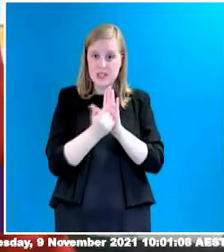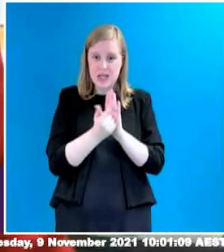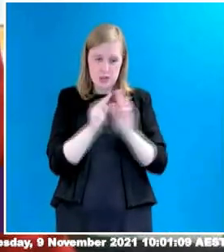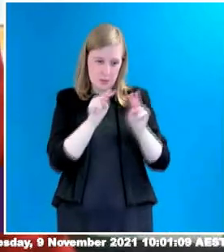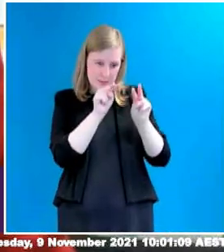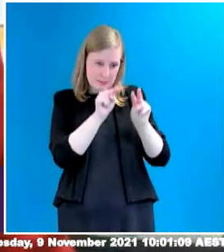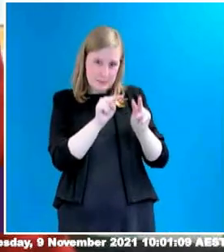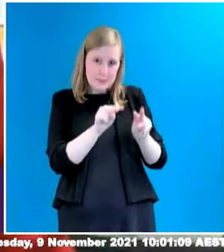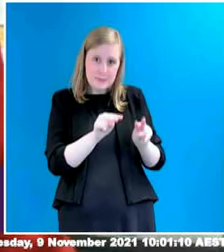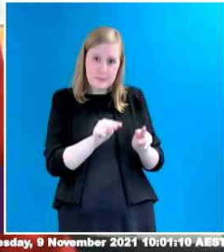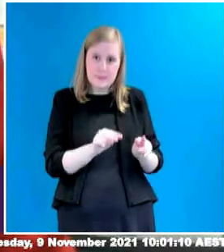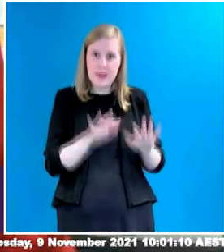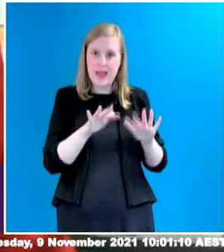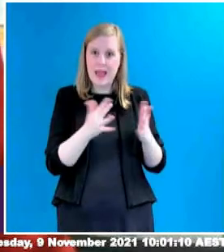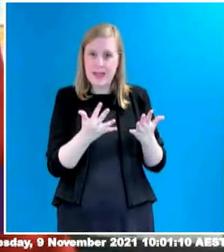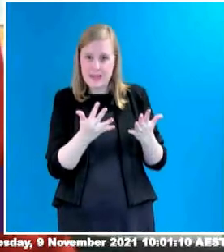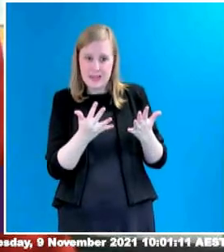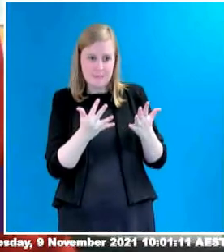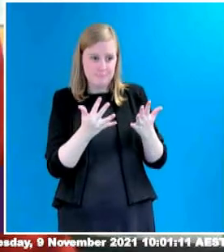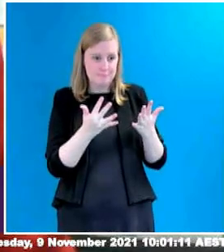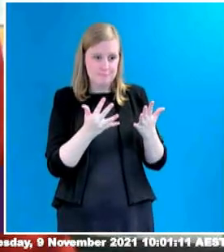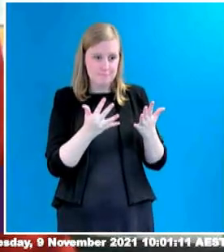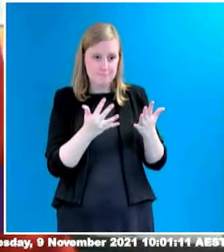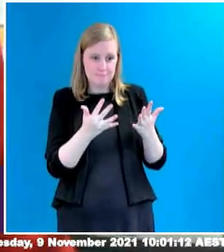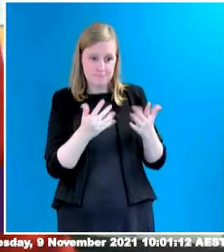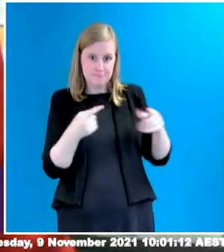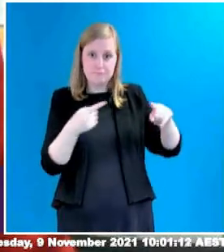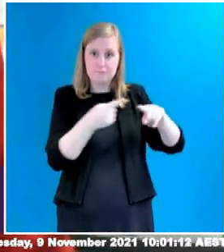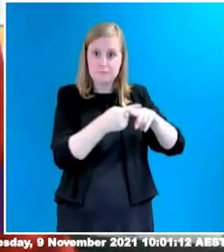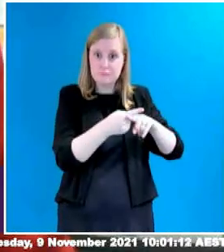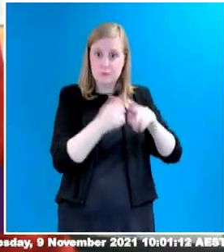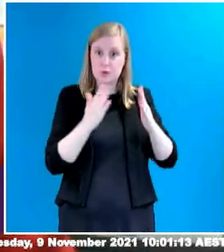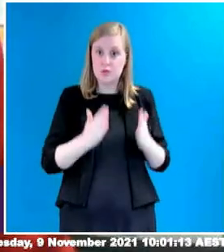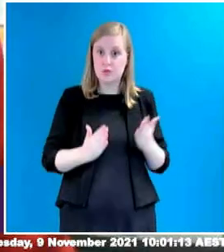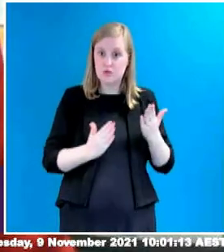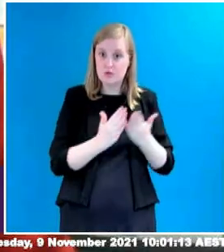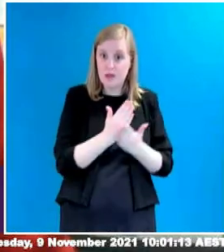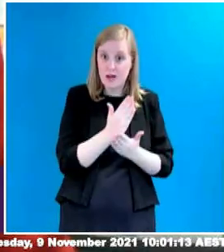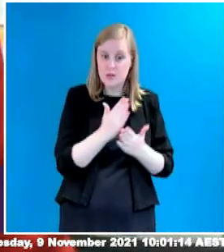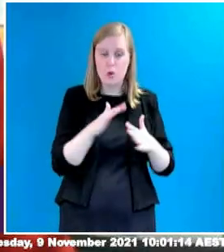legislation to see if that complies with the standards in the Human Rights Act,